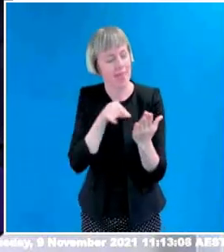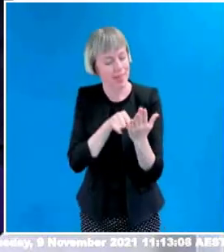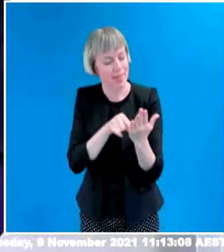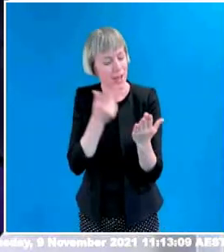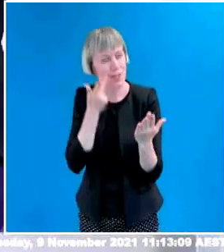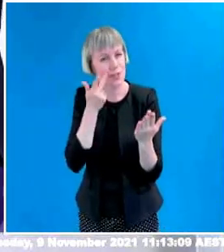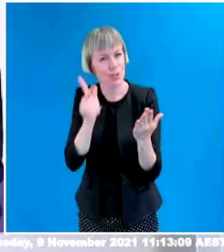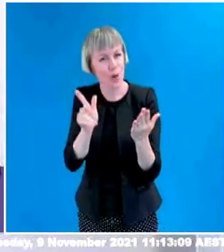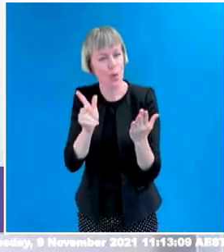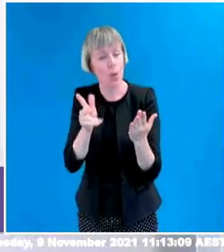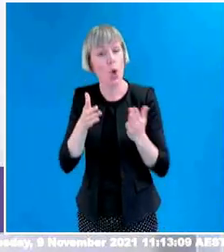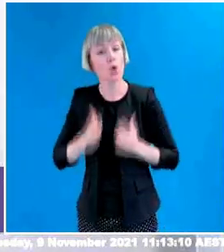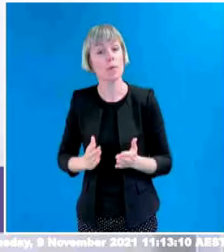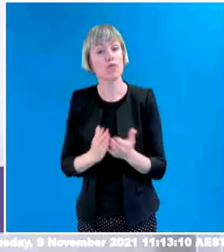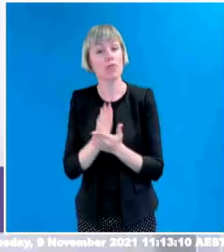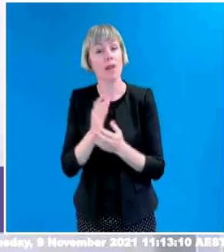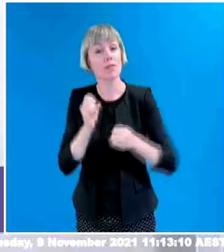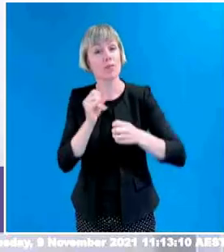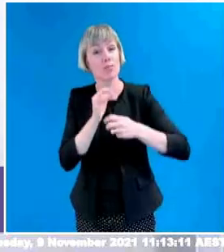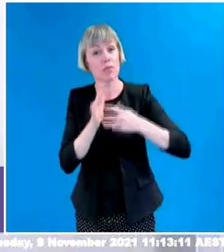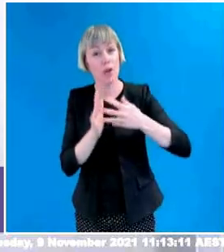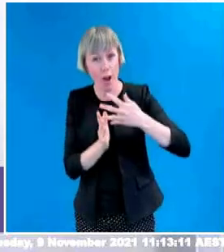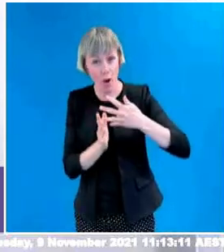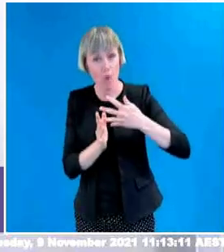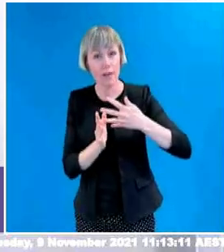some of the priorities that have developed in the business and human